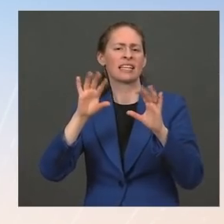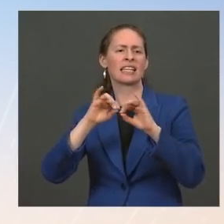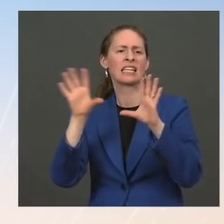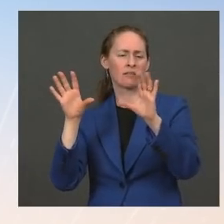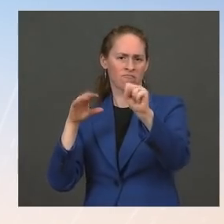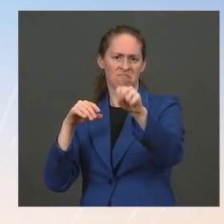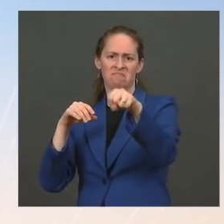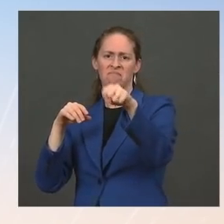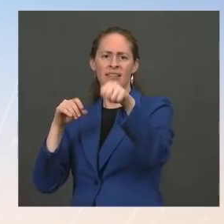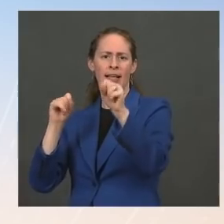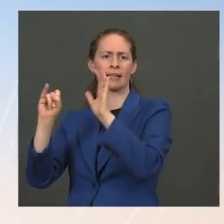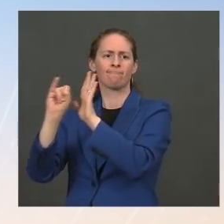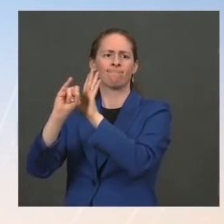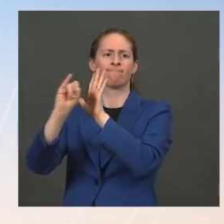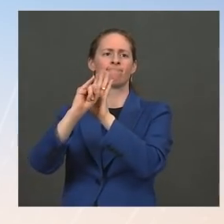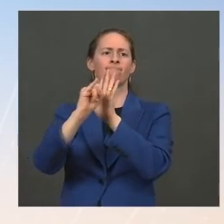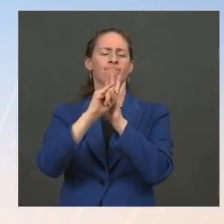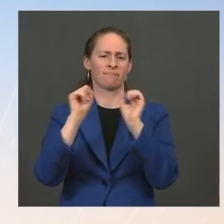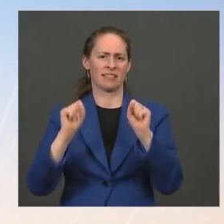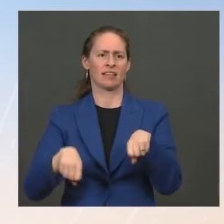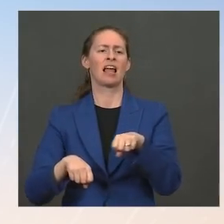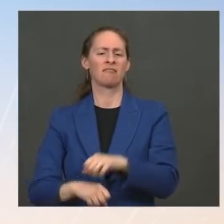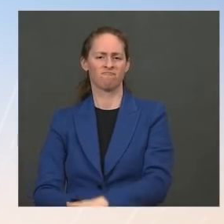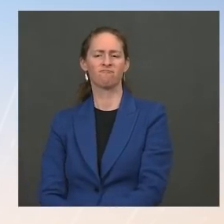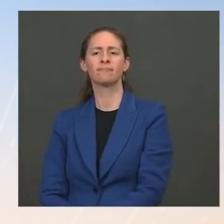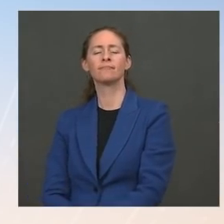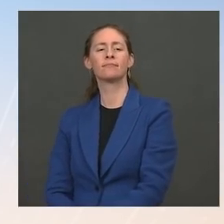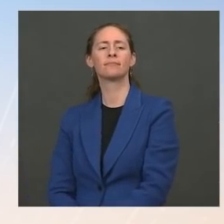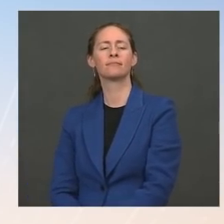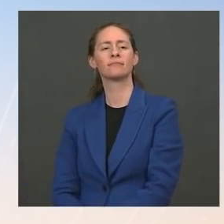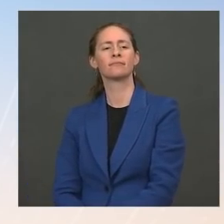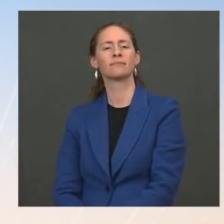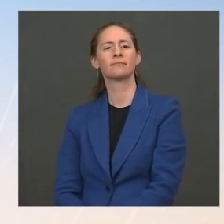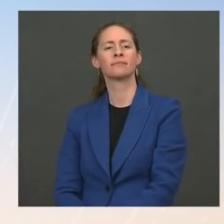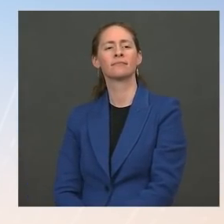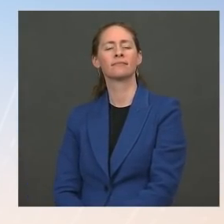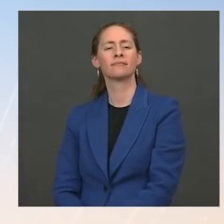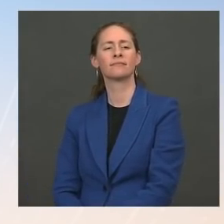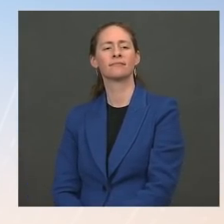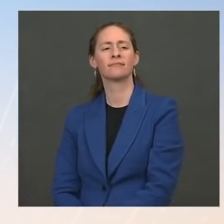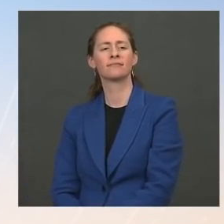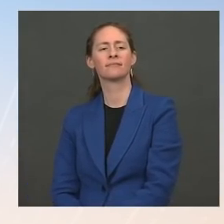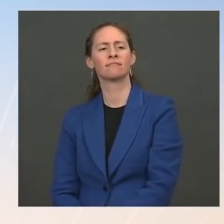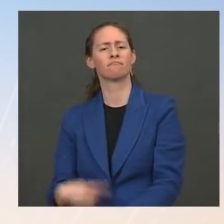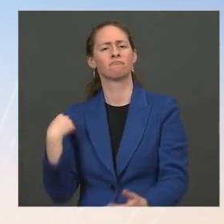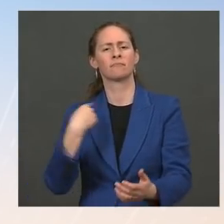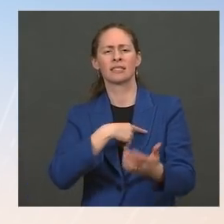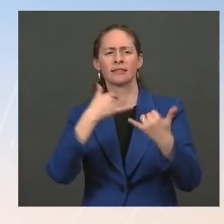but it is something we're continuing to look at. But, right now, that's what our early assessment is of our health and medical experts.